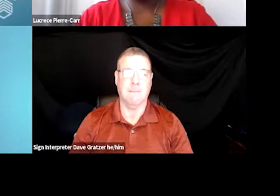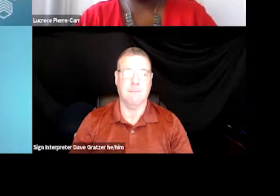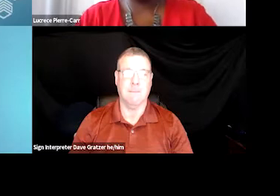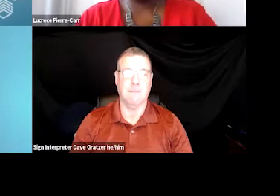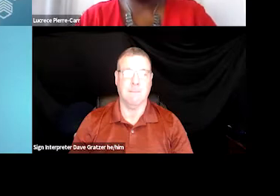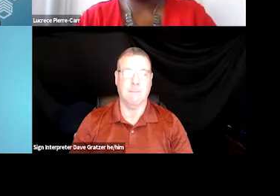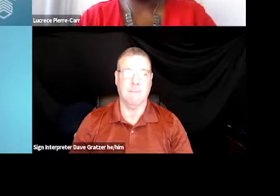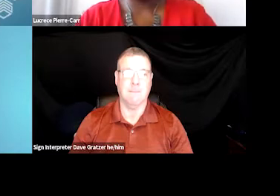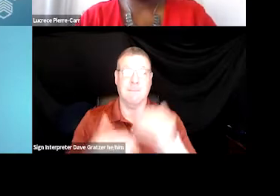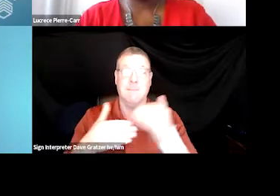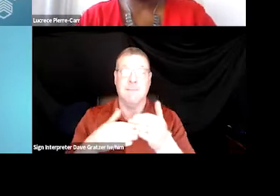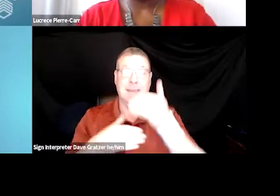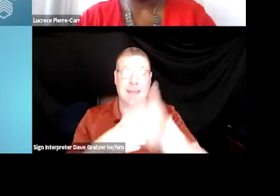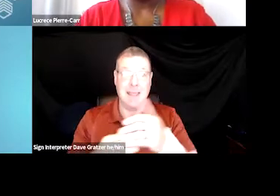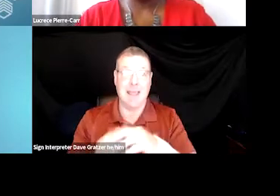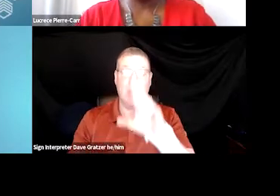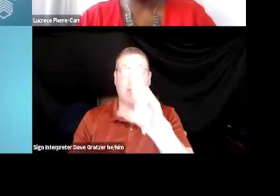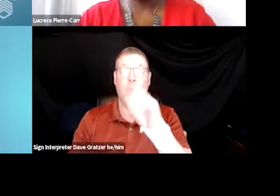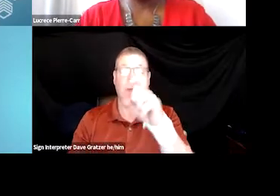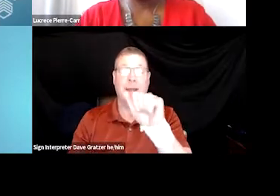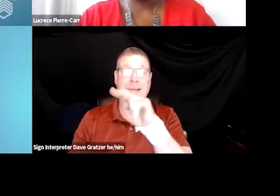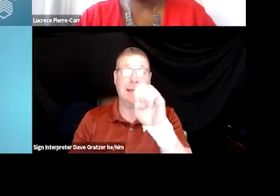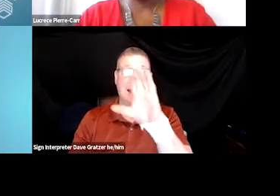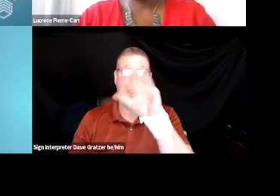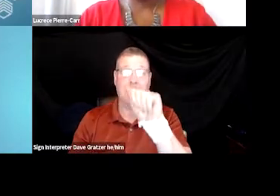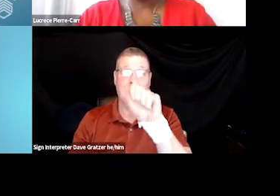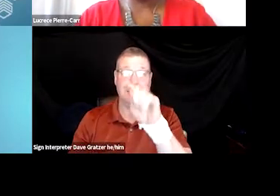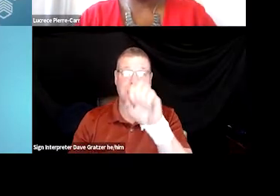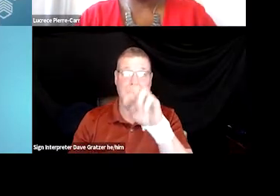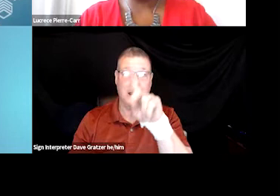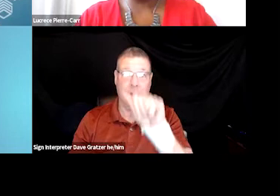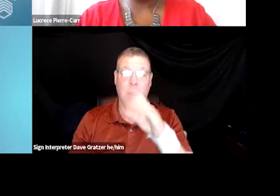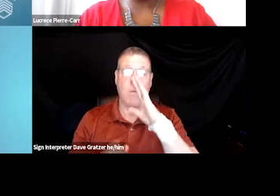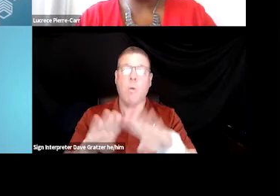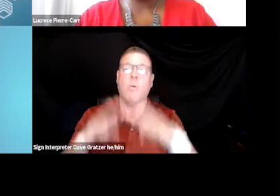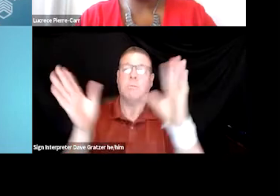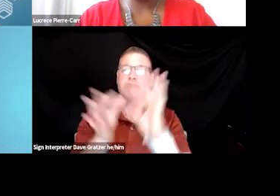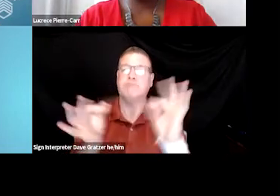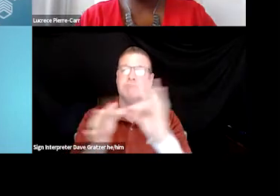Coming up next, Roxanne Castenada will provide opening remarks on behalf of SAMHSA.